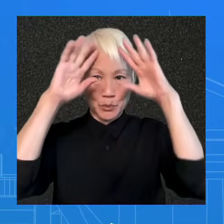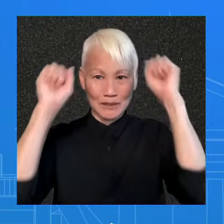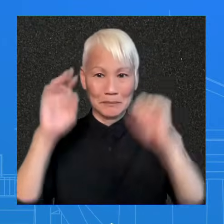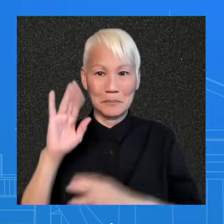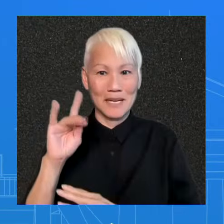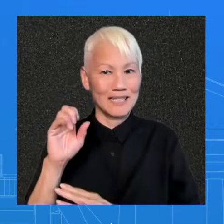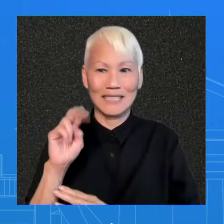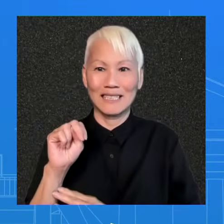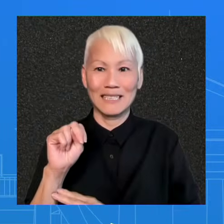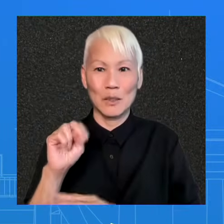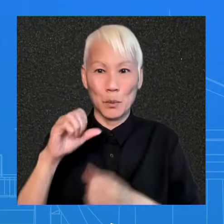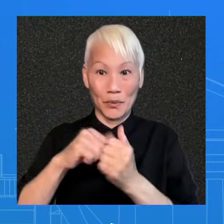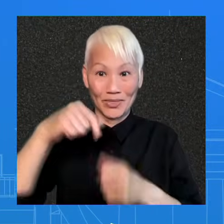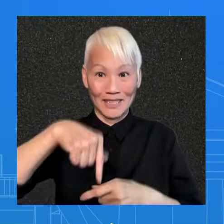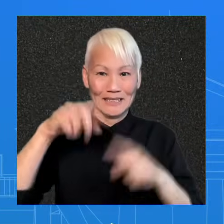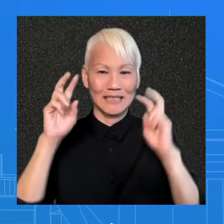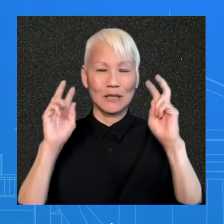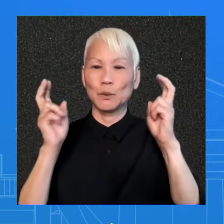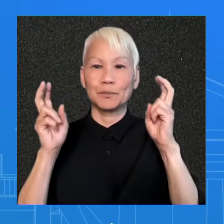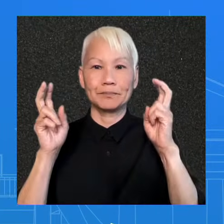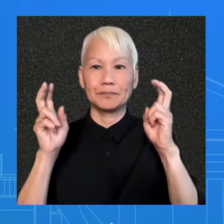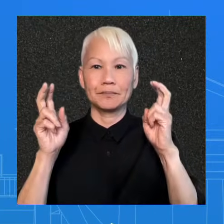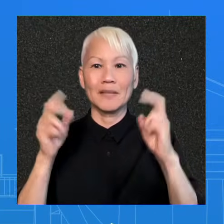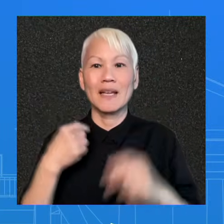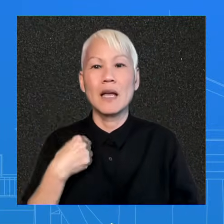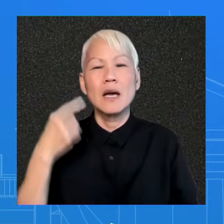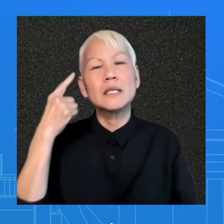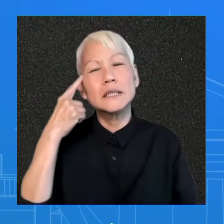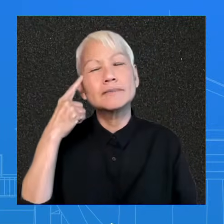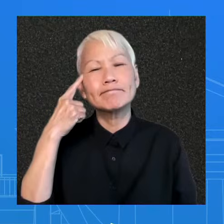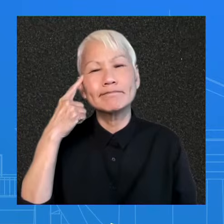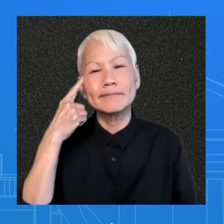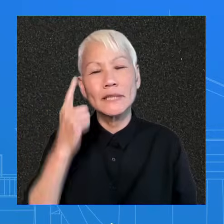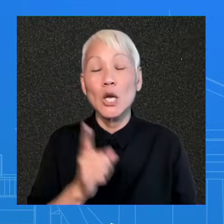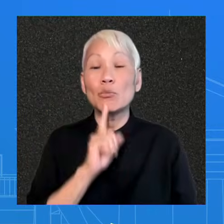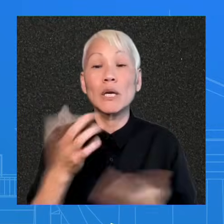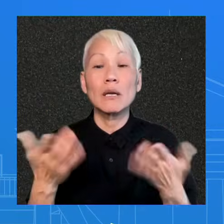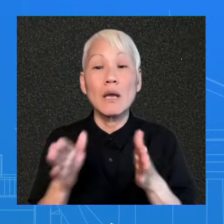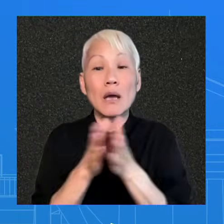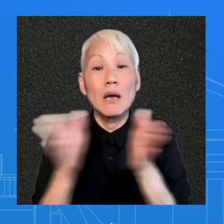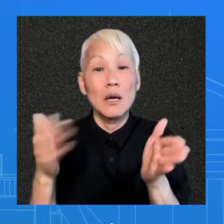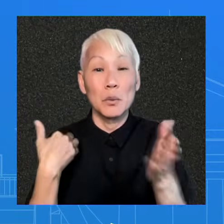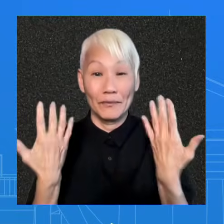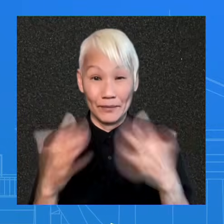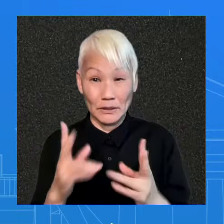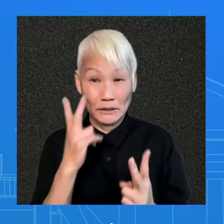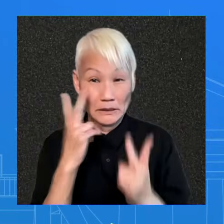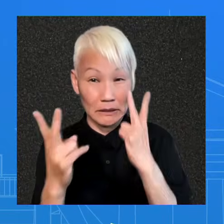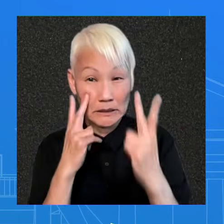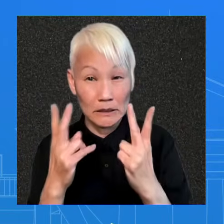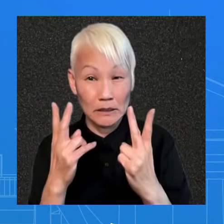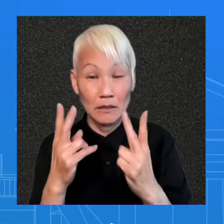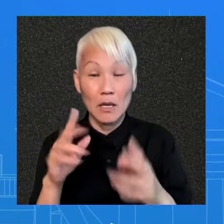But, look, I think more broadly what we have seen from Republicans just across the country as it relates to transgender youth,